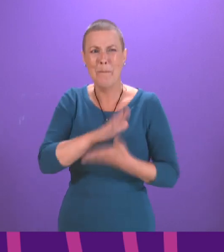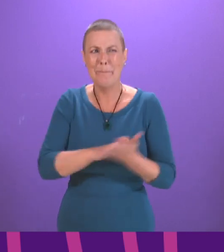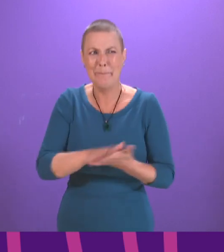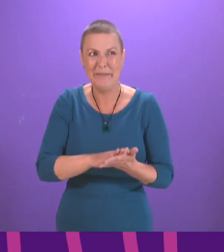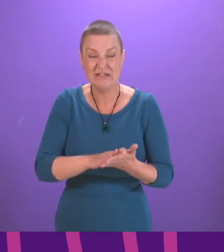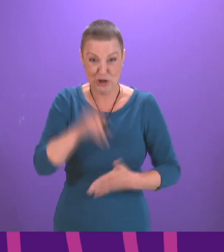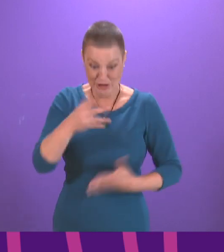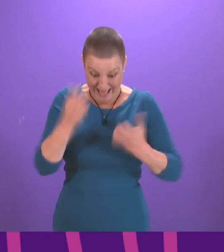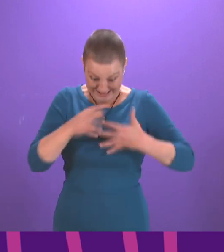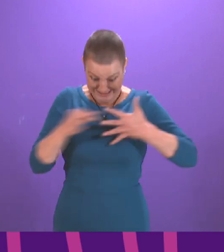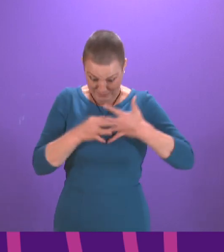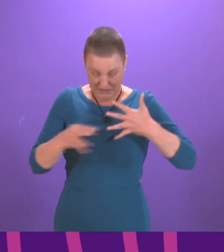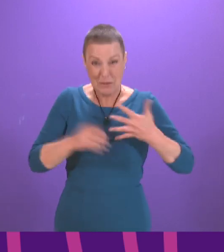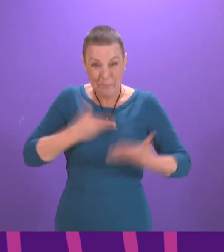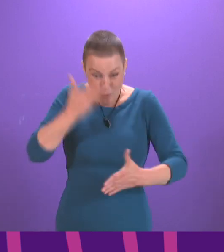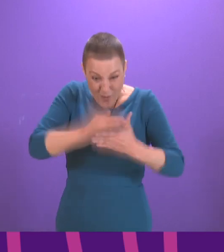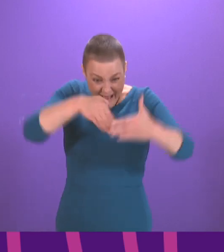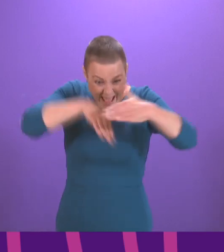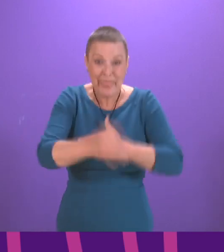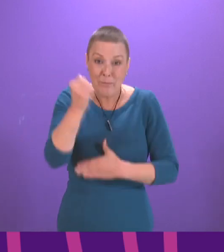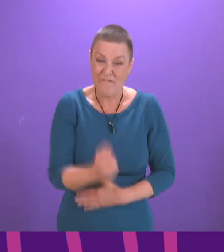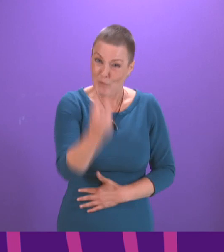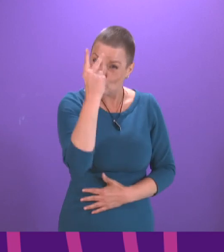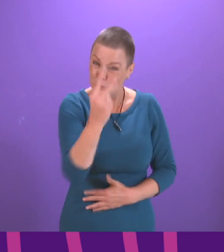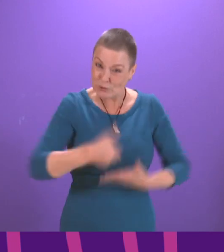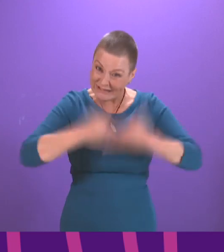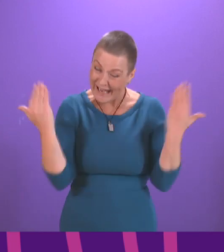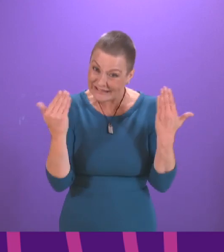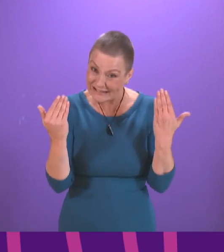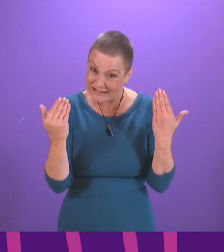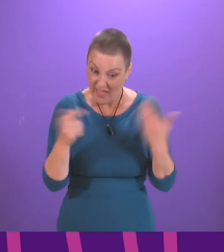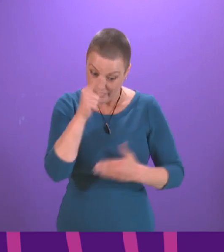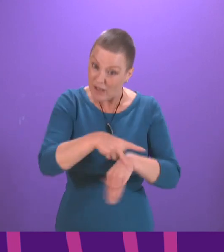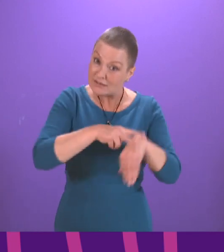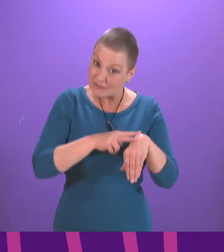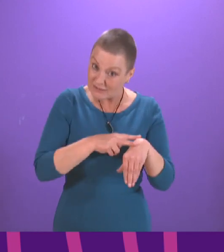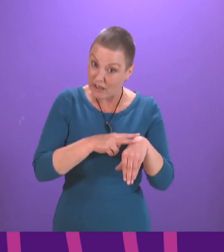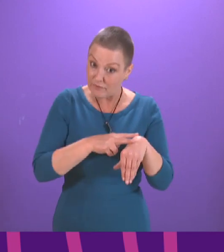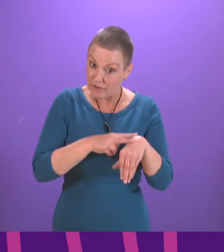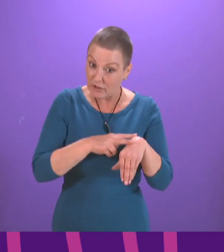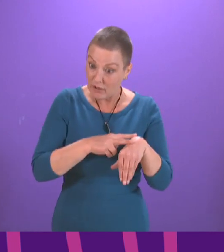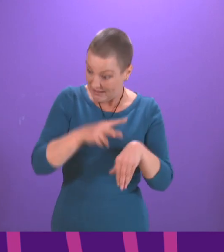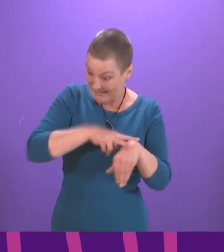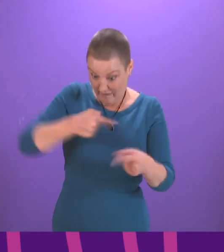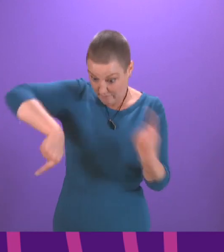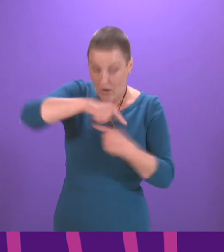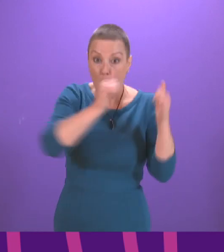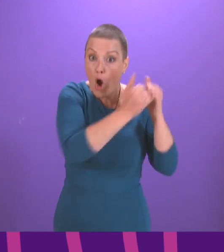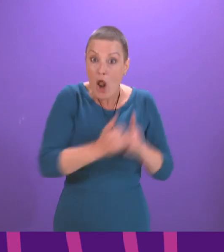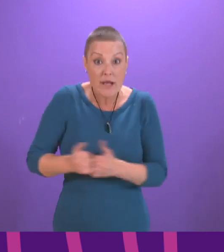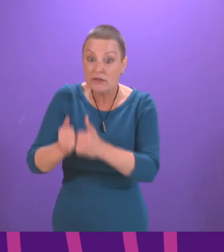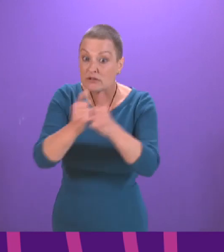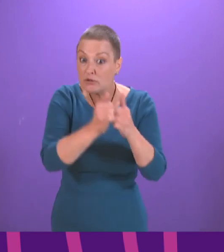with symptoms for two days and the staff members who worked with her on those two days were